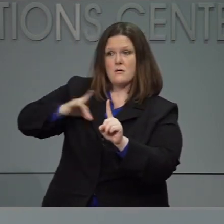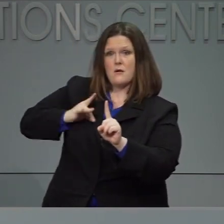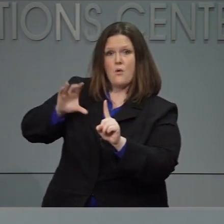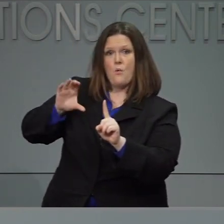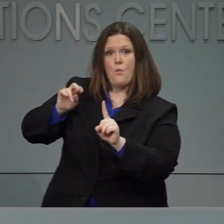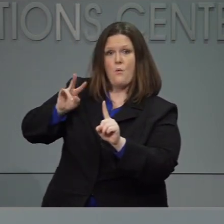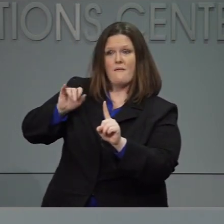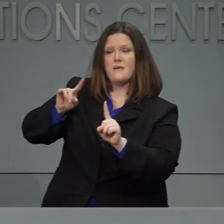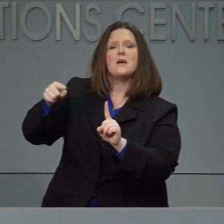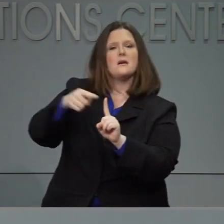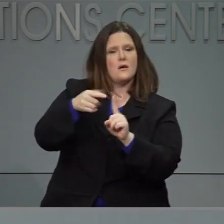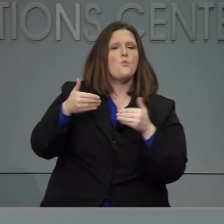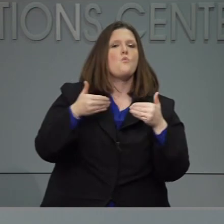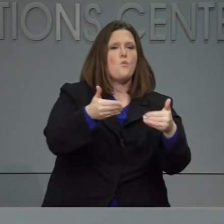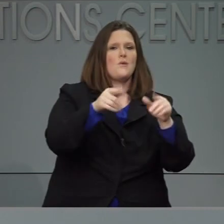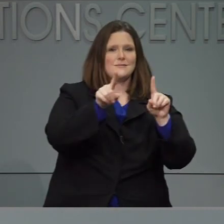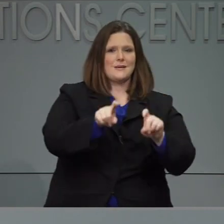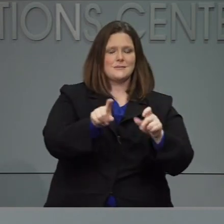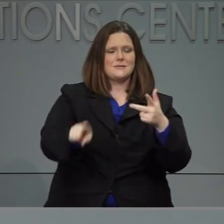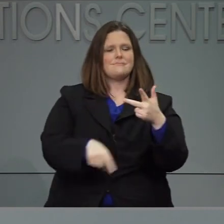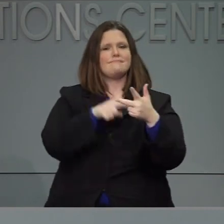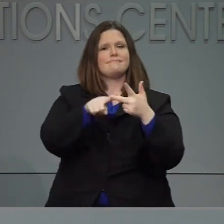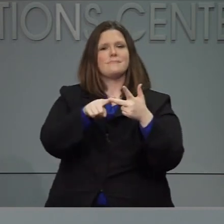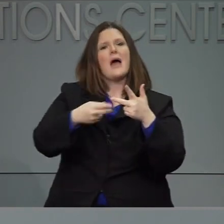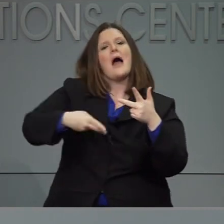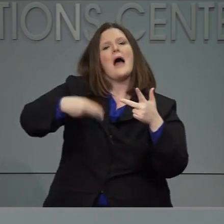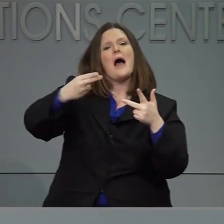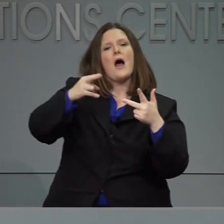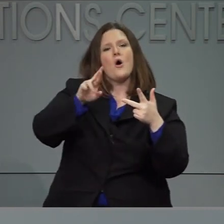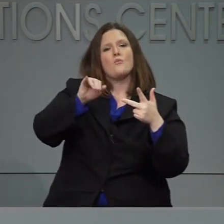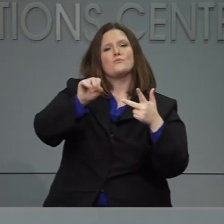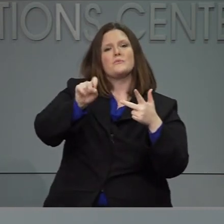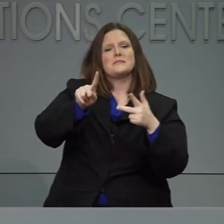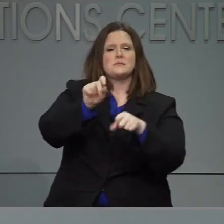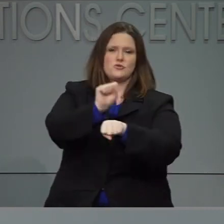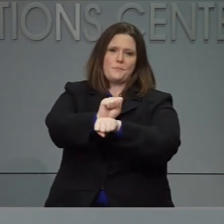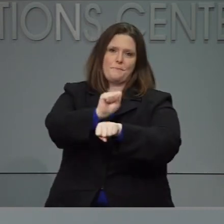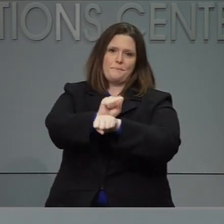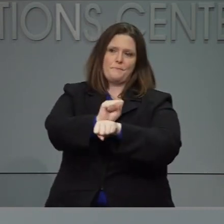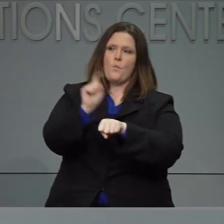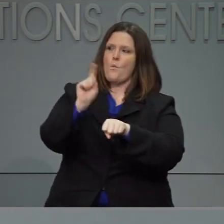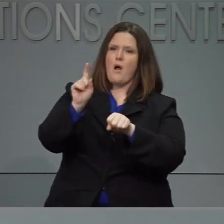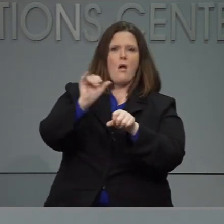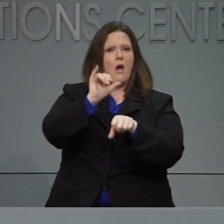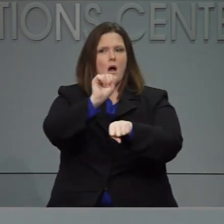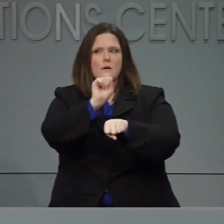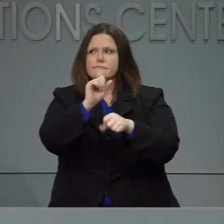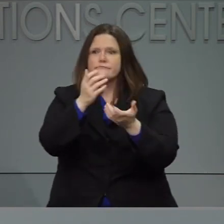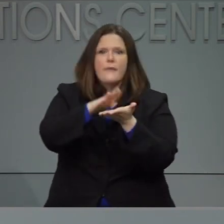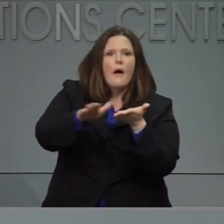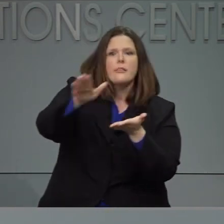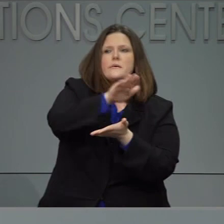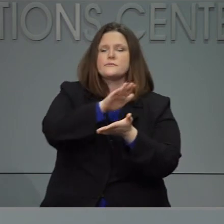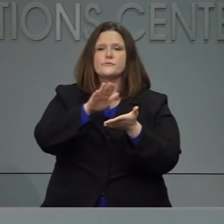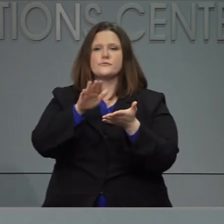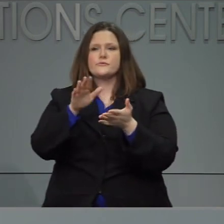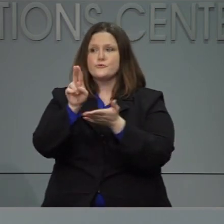WELL AND THAT INCLUDES NOW THAT WE'RE SEEING SOME VIRAL SPREAD IN OUR UNIVERSITY CAMPUSES IF FOLKS ARE IN THOSE LOCATIONS TO